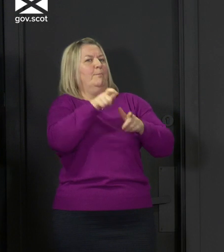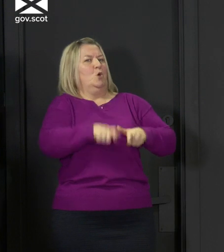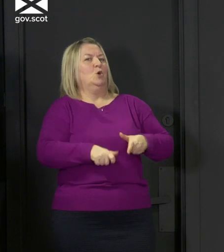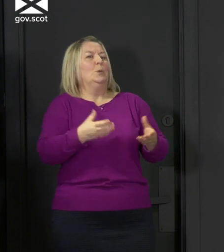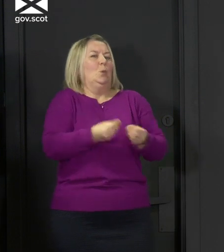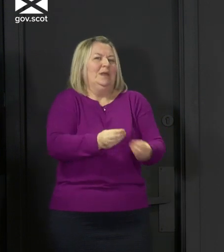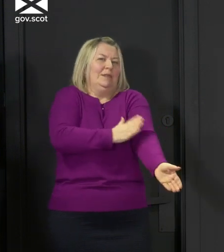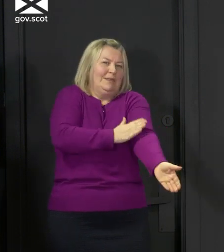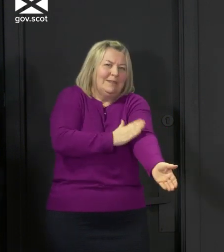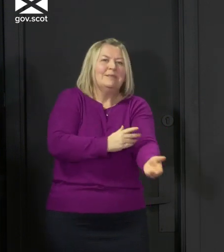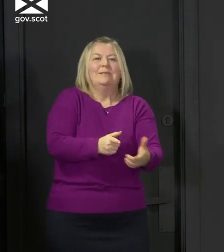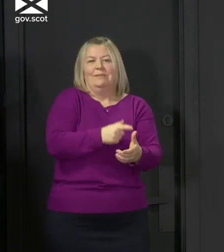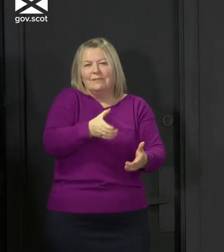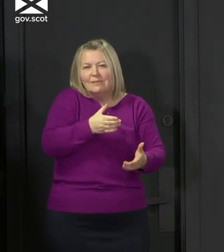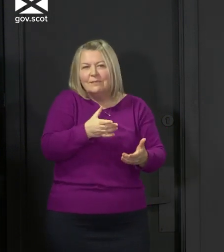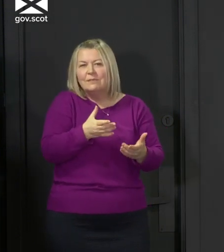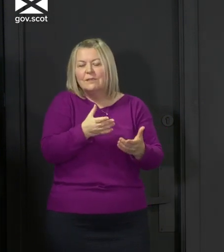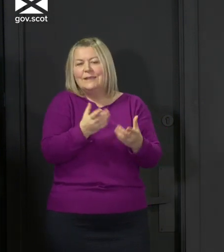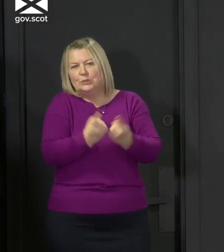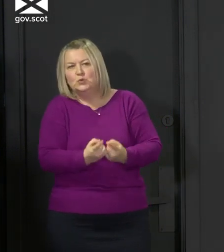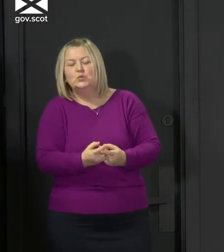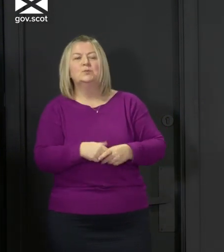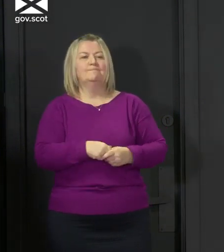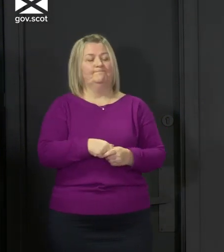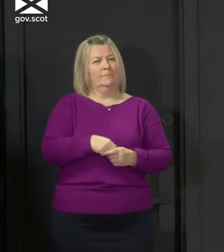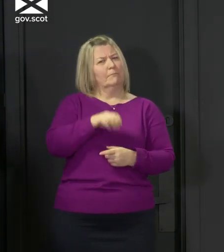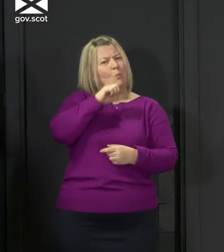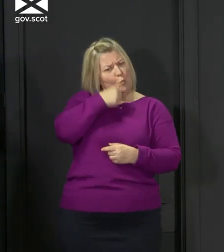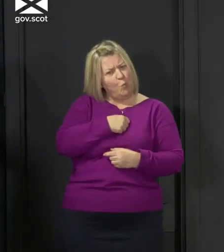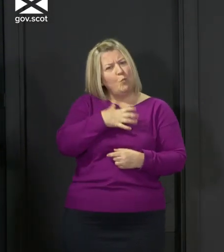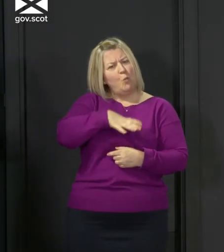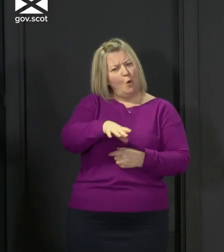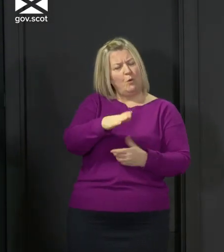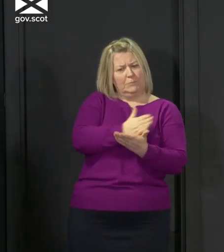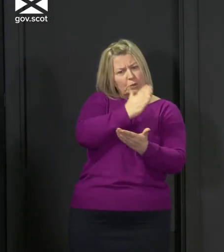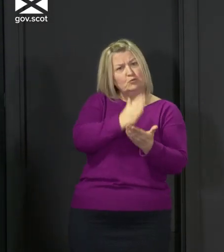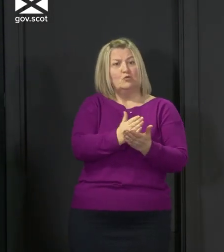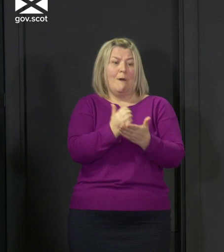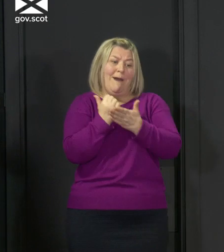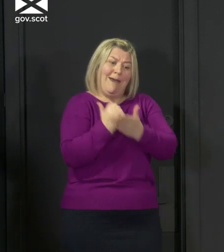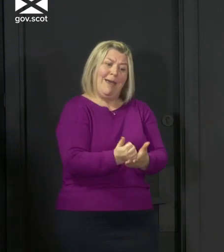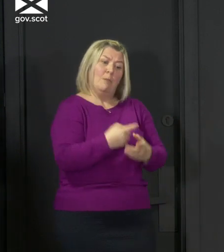with alcohol and drug related problems. We want to make sure that that help is available.